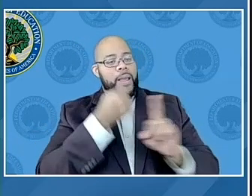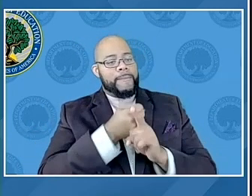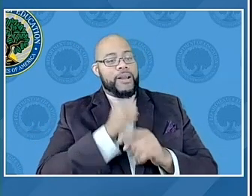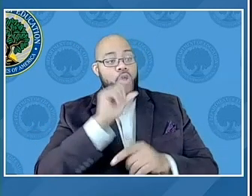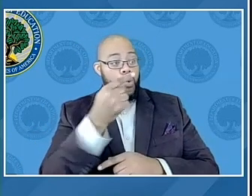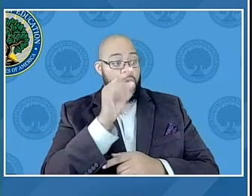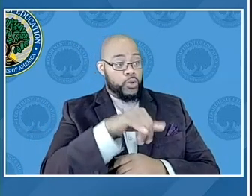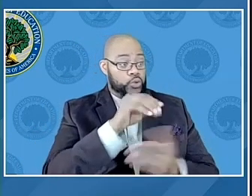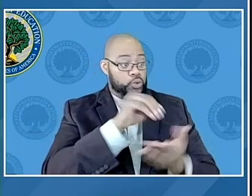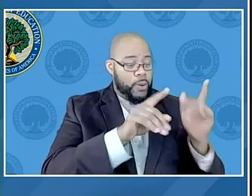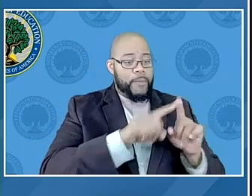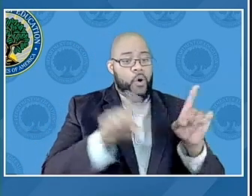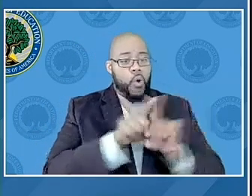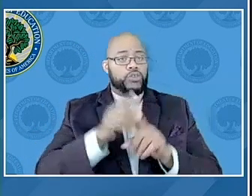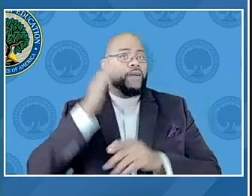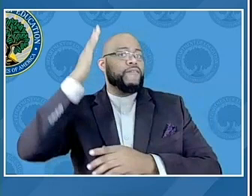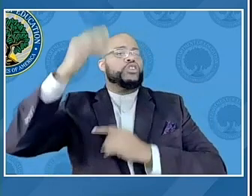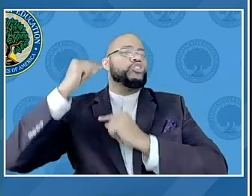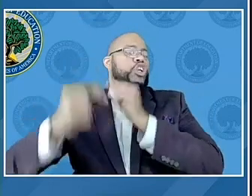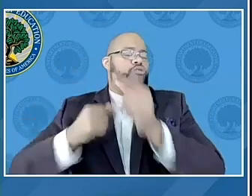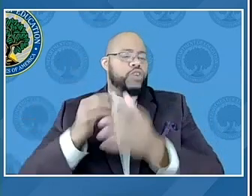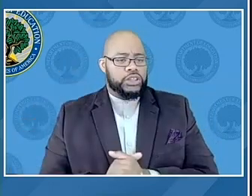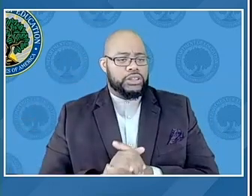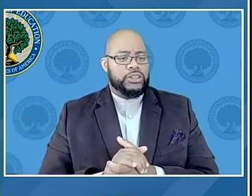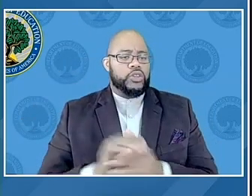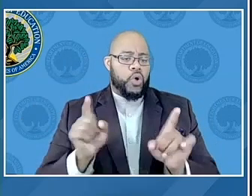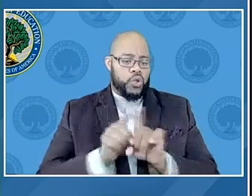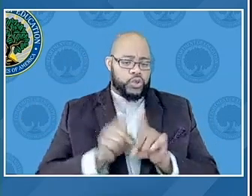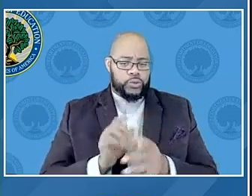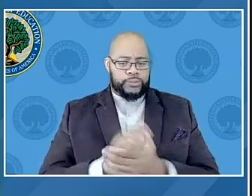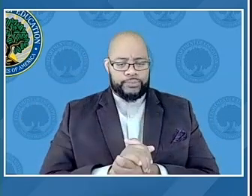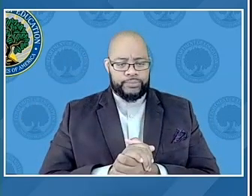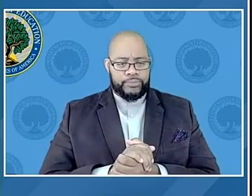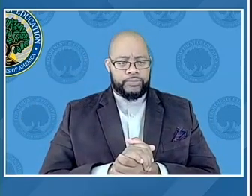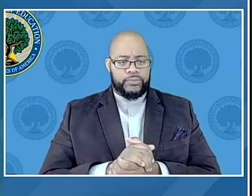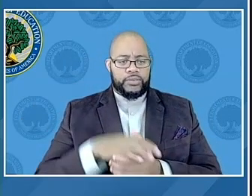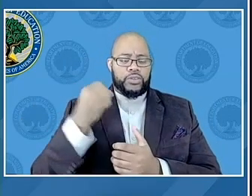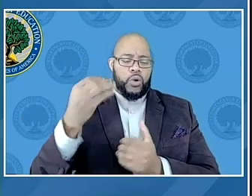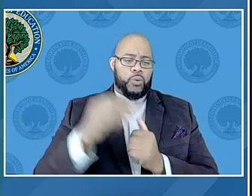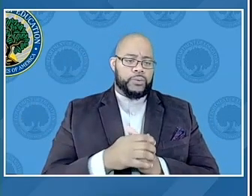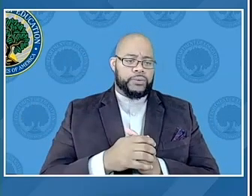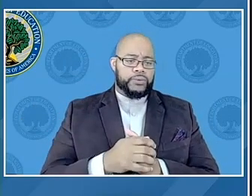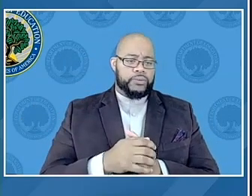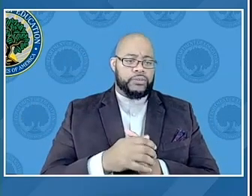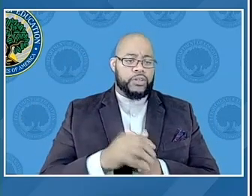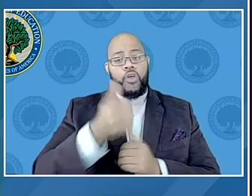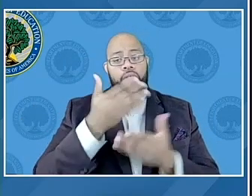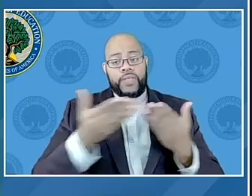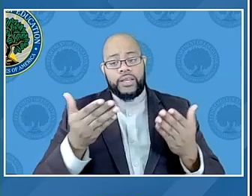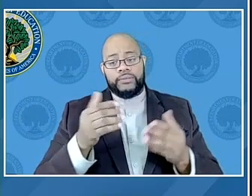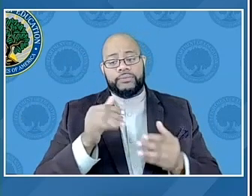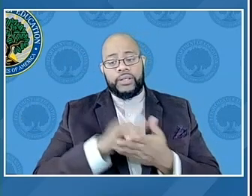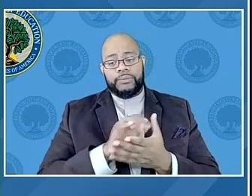also future generations as well. and so the other thing is that in addition,